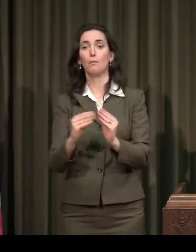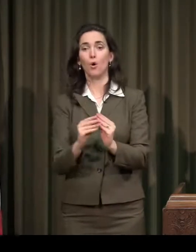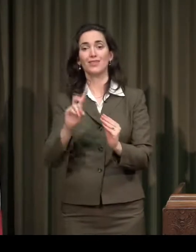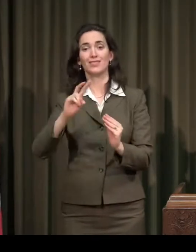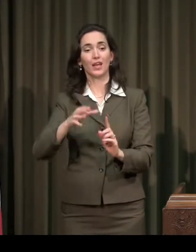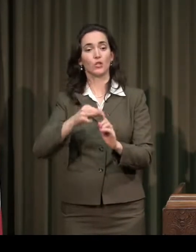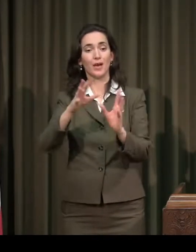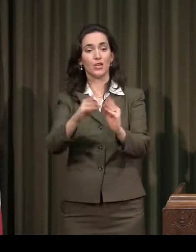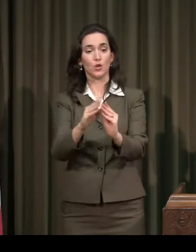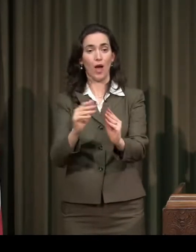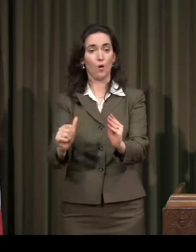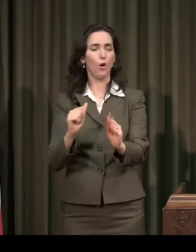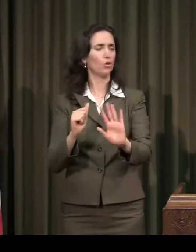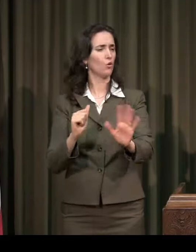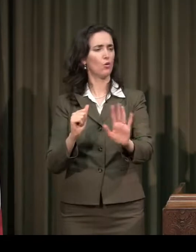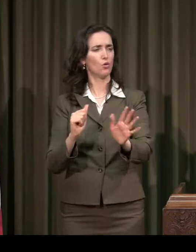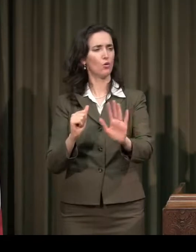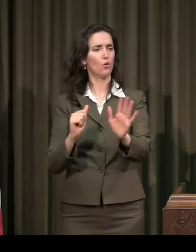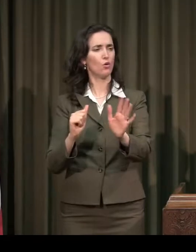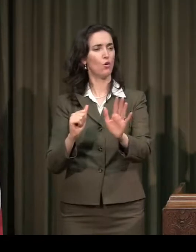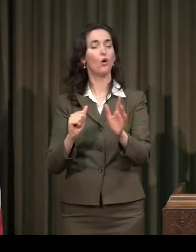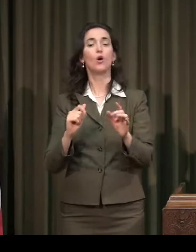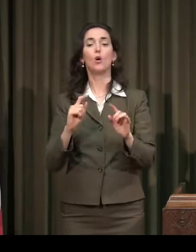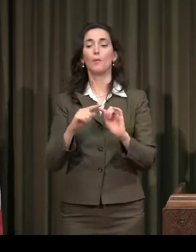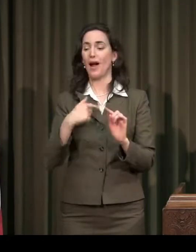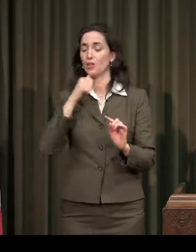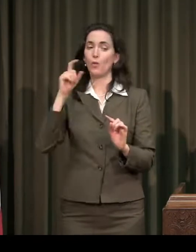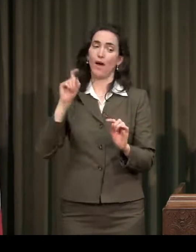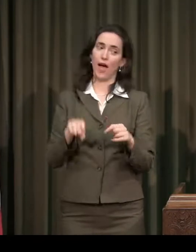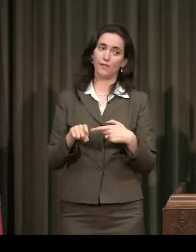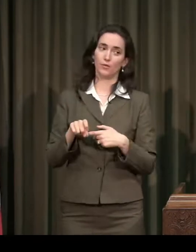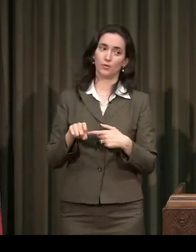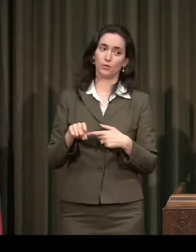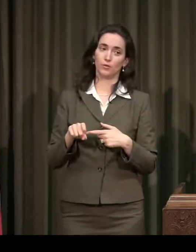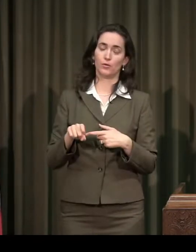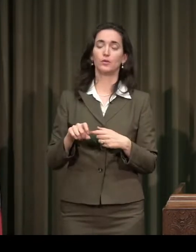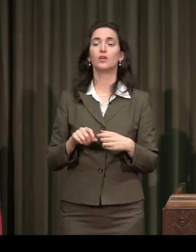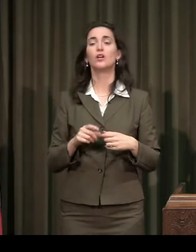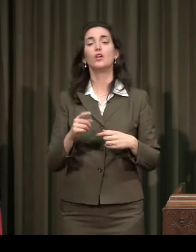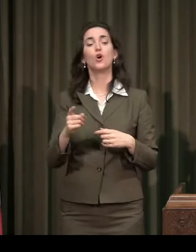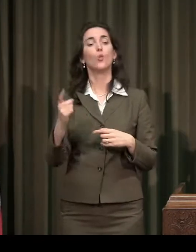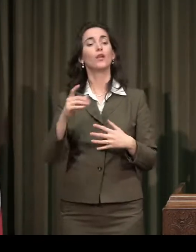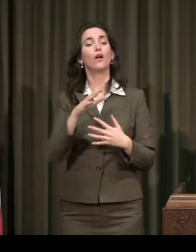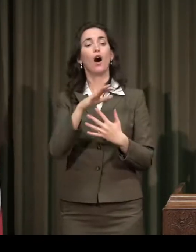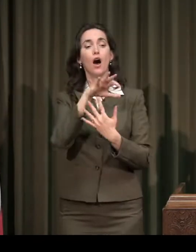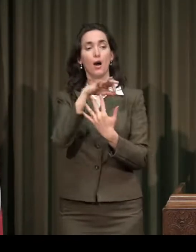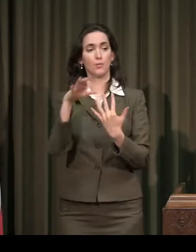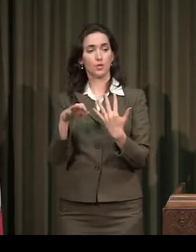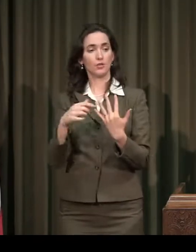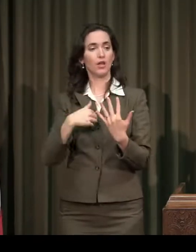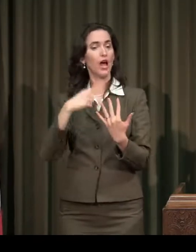but I wouldn't have to and one of the options that I think we have which